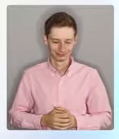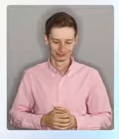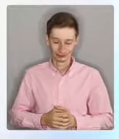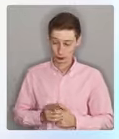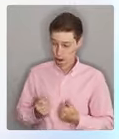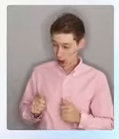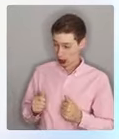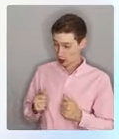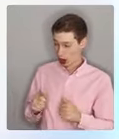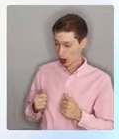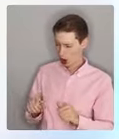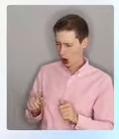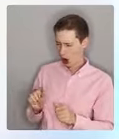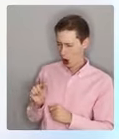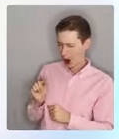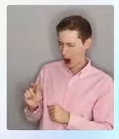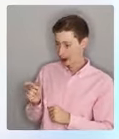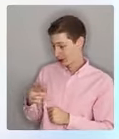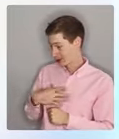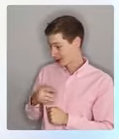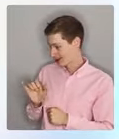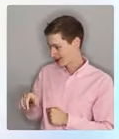[Player] Oh baby, that's it!